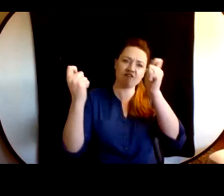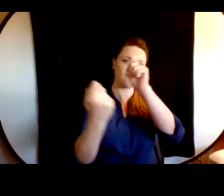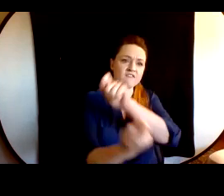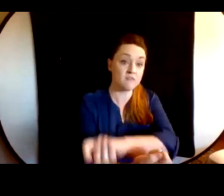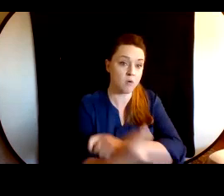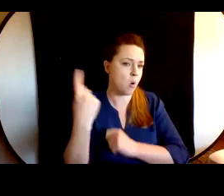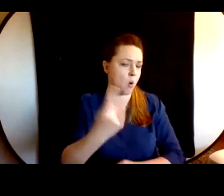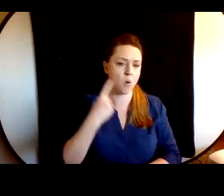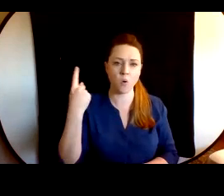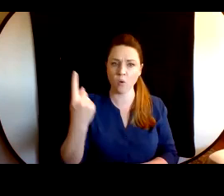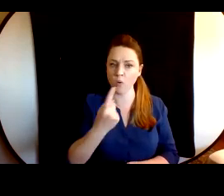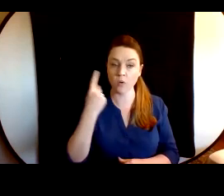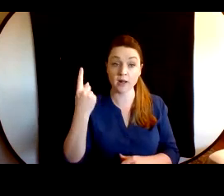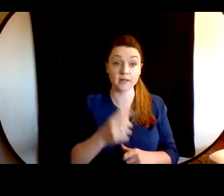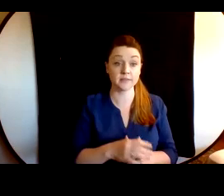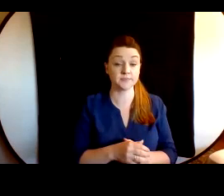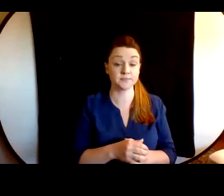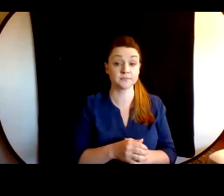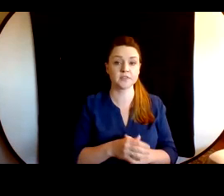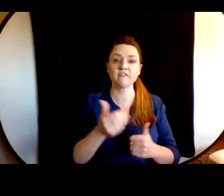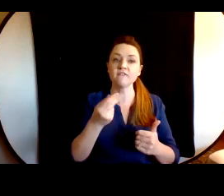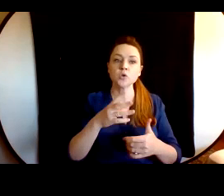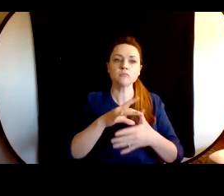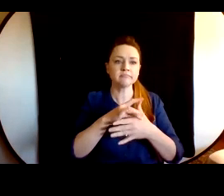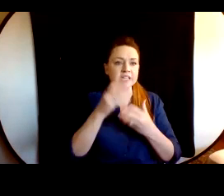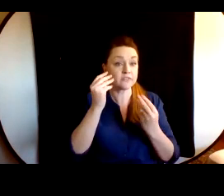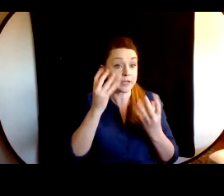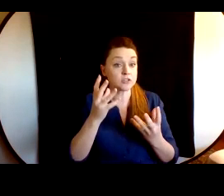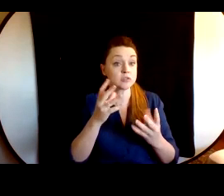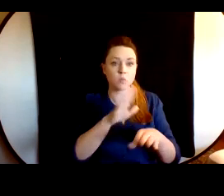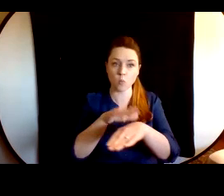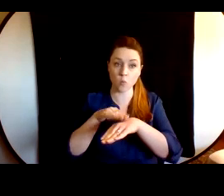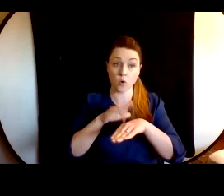I also wanna just mention a few content warnings and some places in the presentation